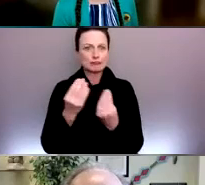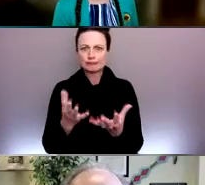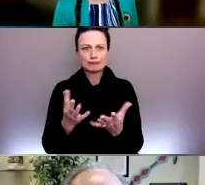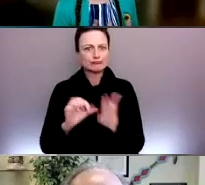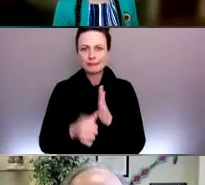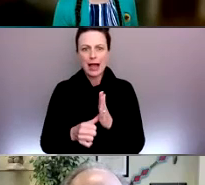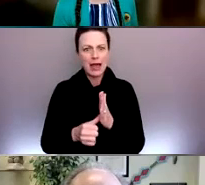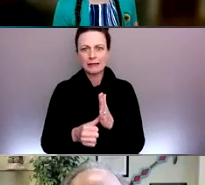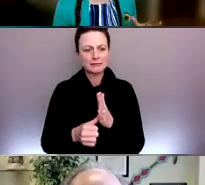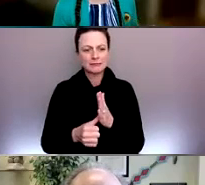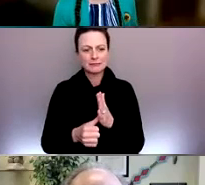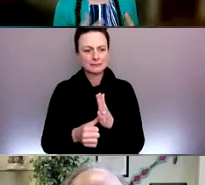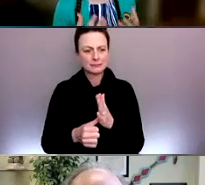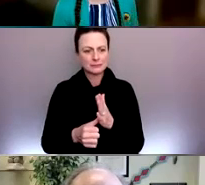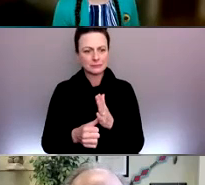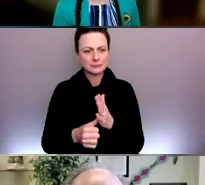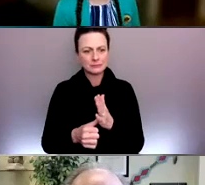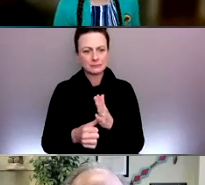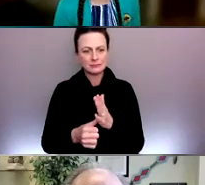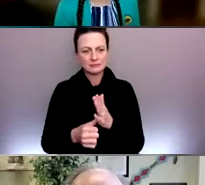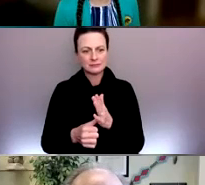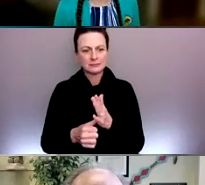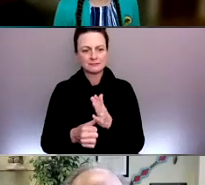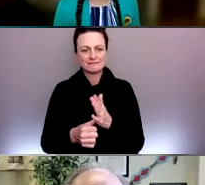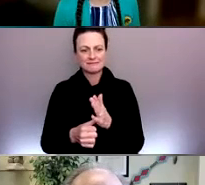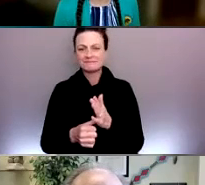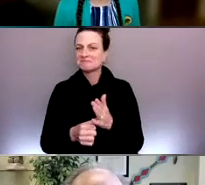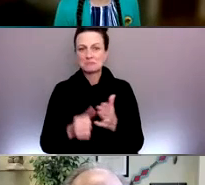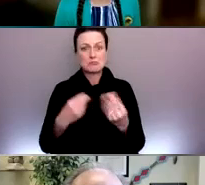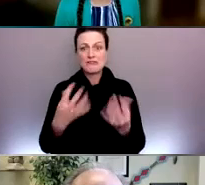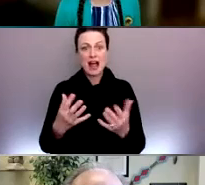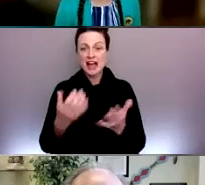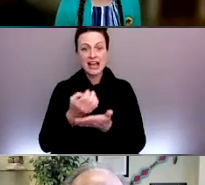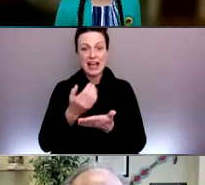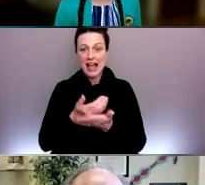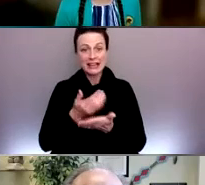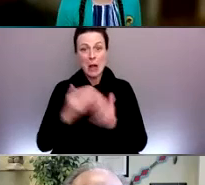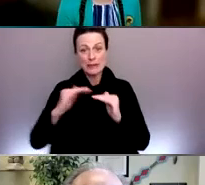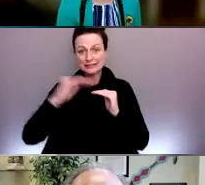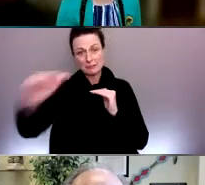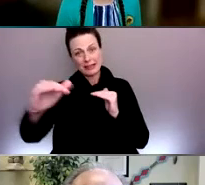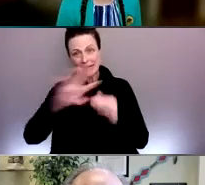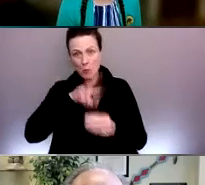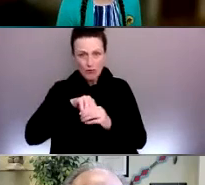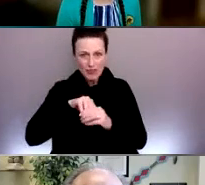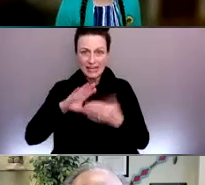that that helps provide economic stability within communities, keeping it local.